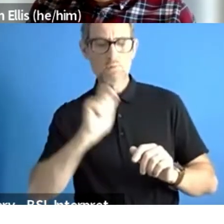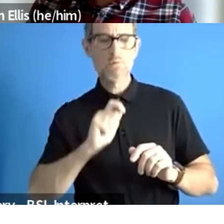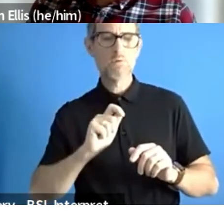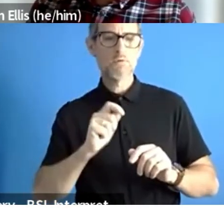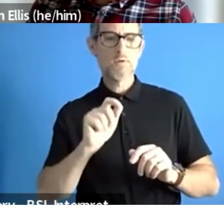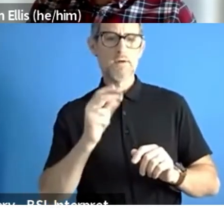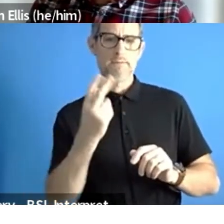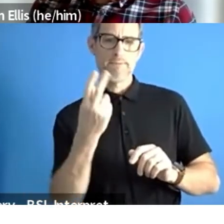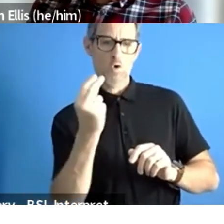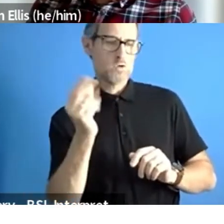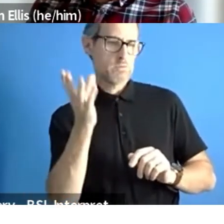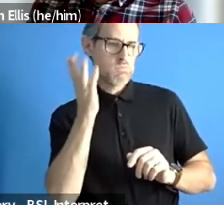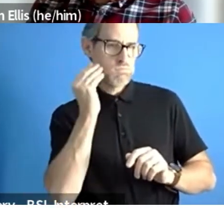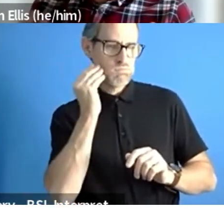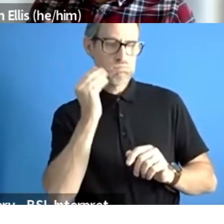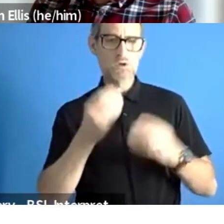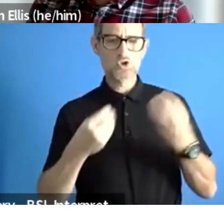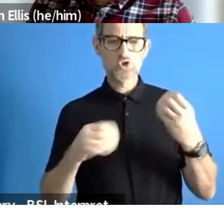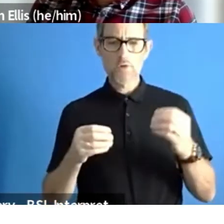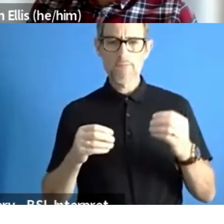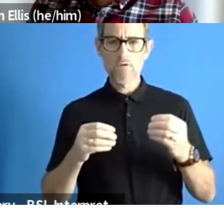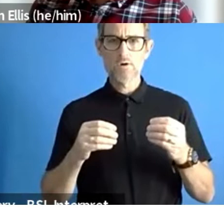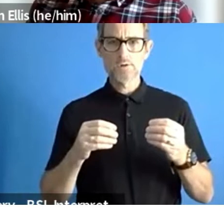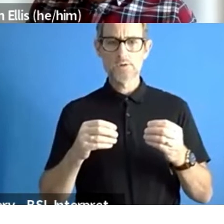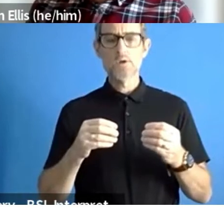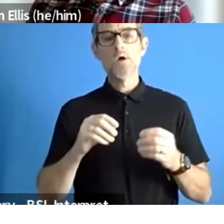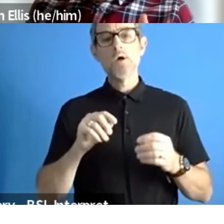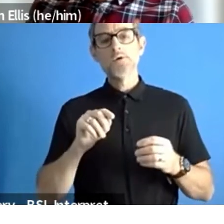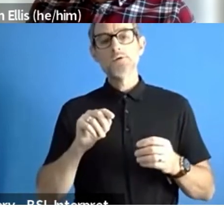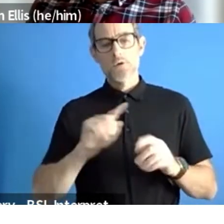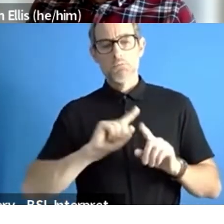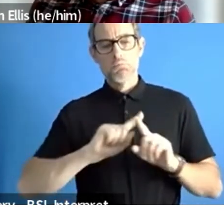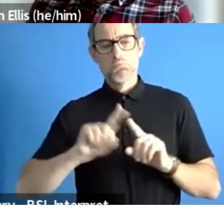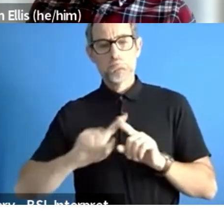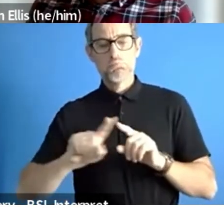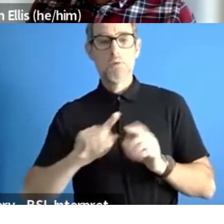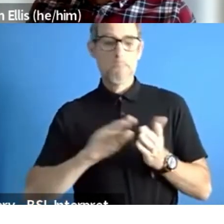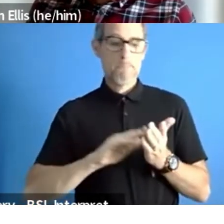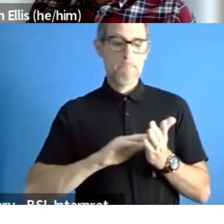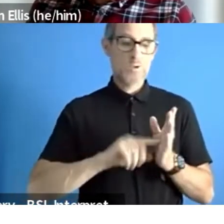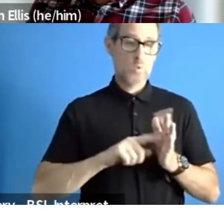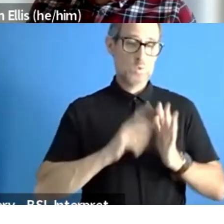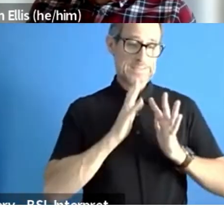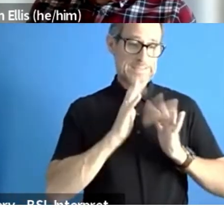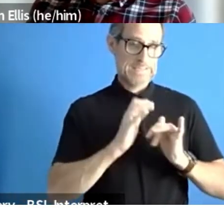software and manual devices, manual testing is important in this process